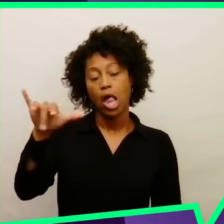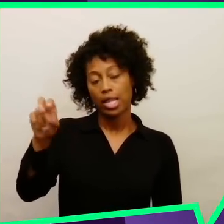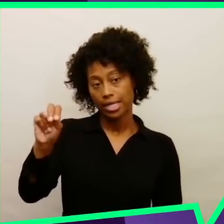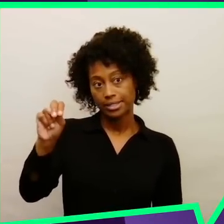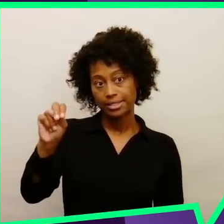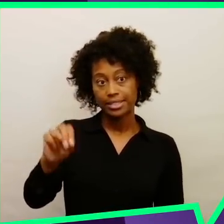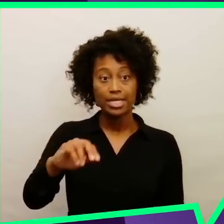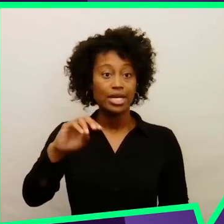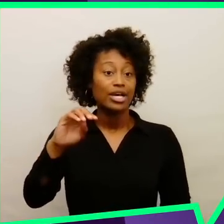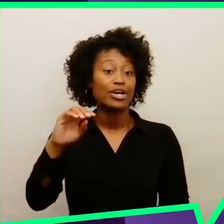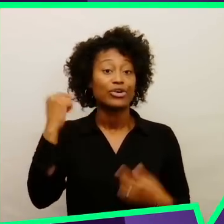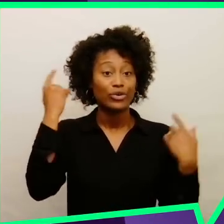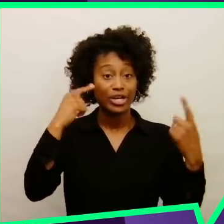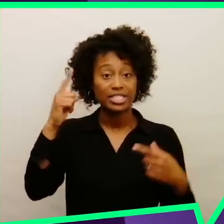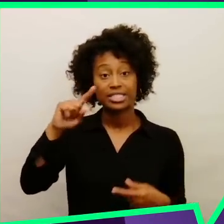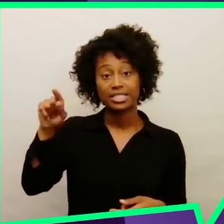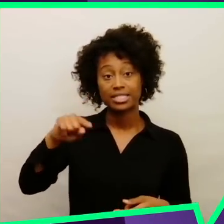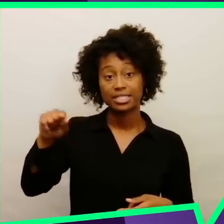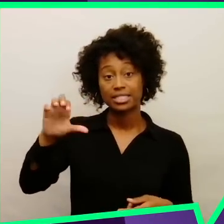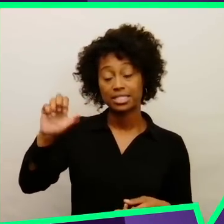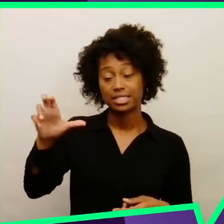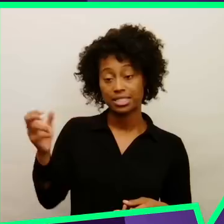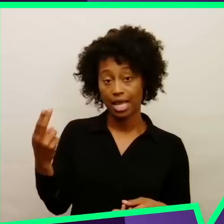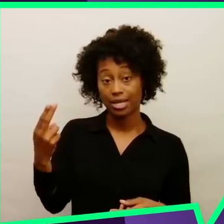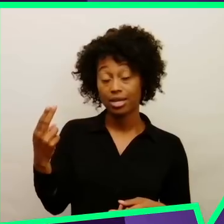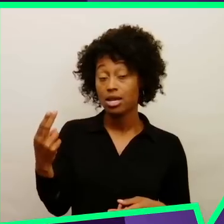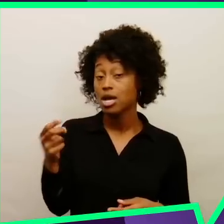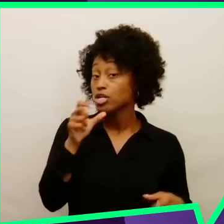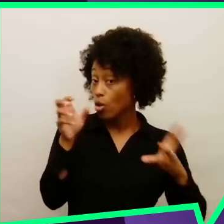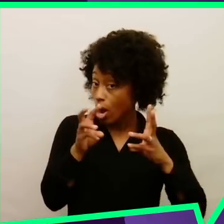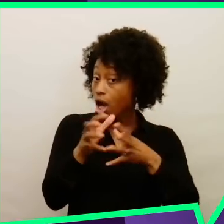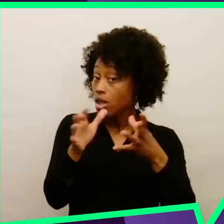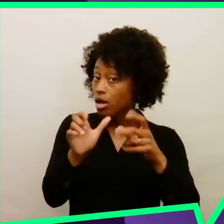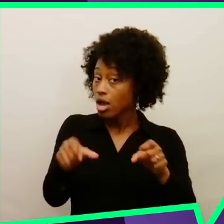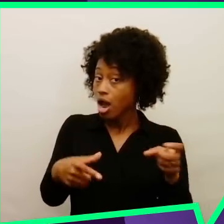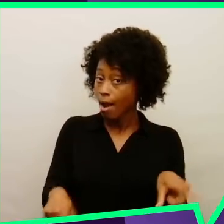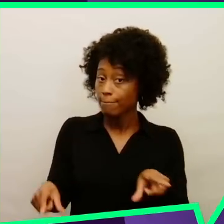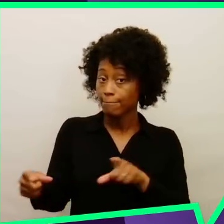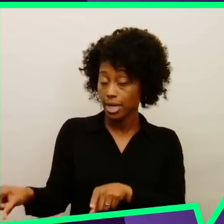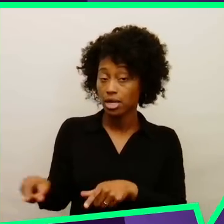But don't worry, gang, a lot can happen in this last lap.